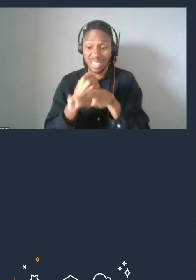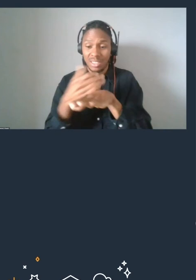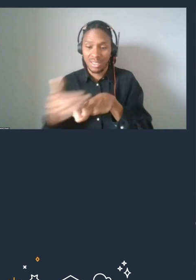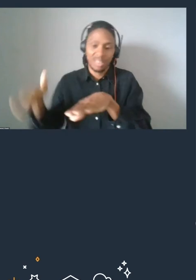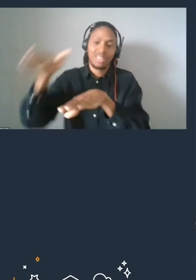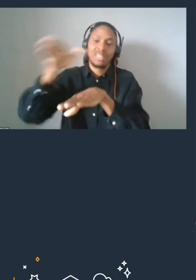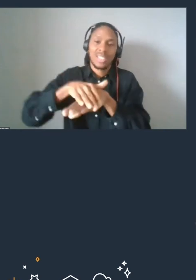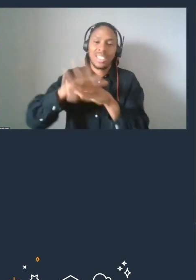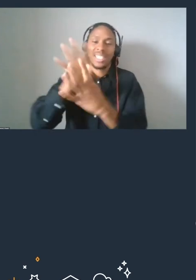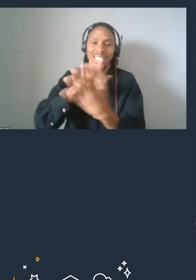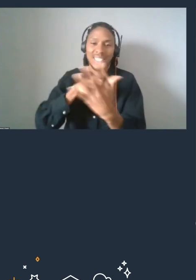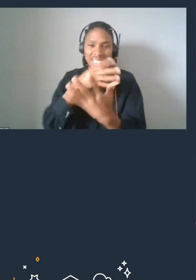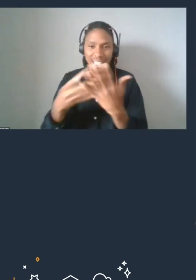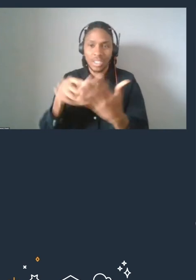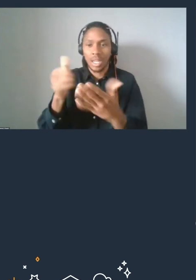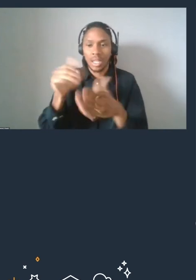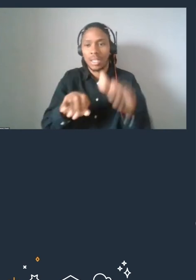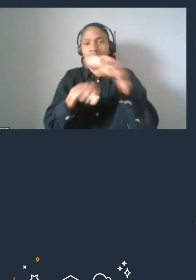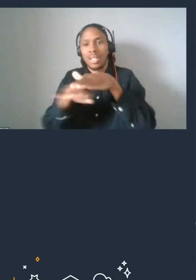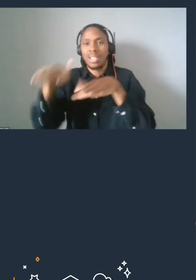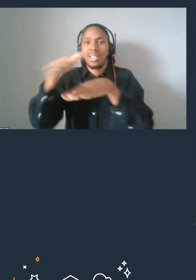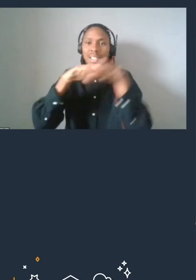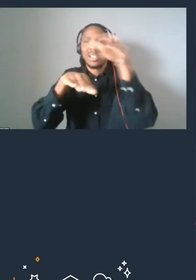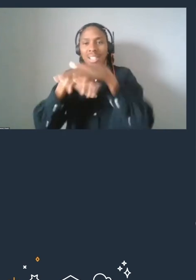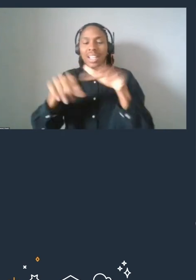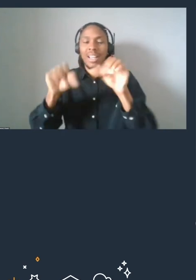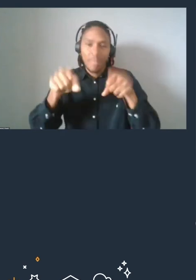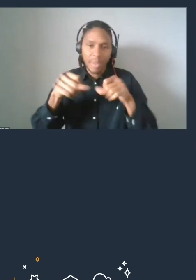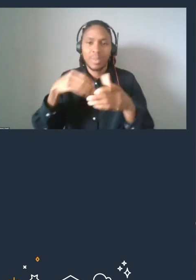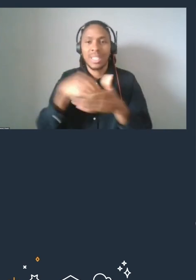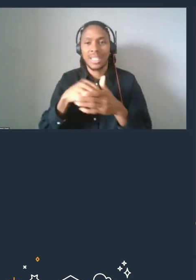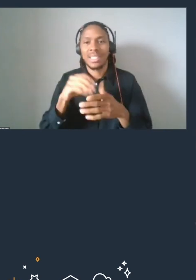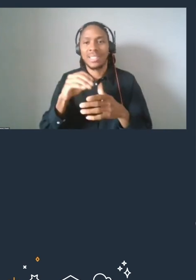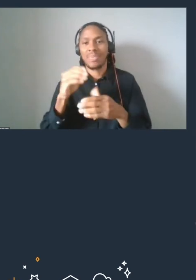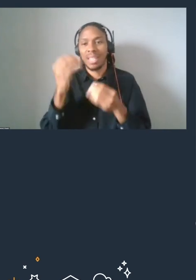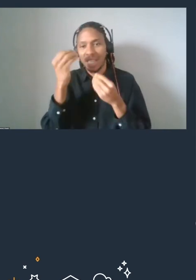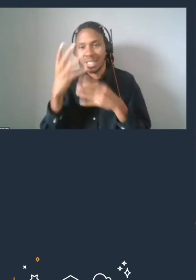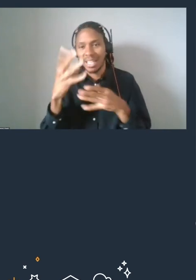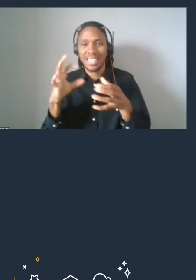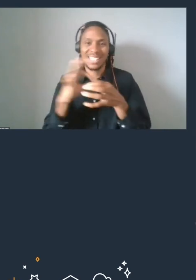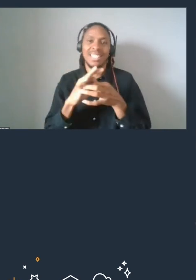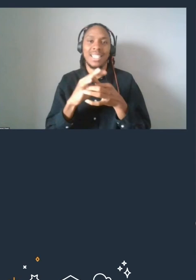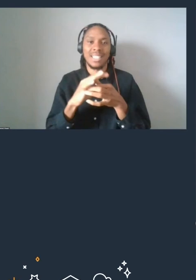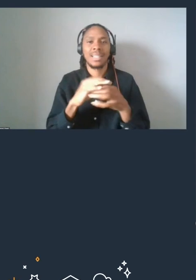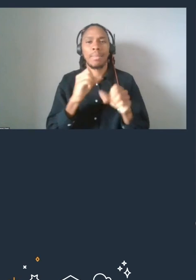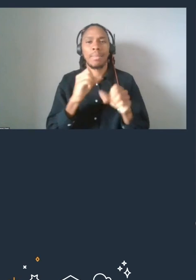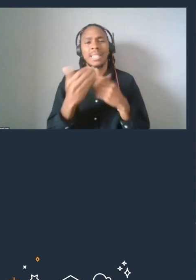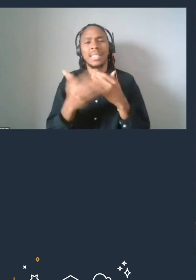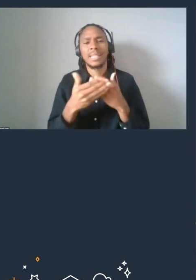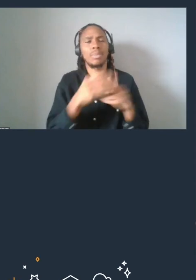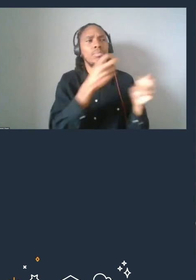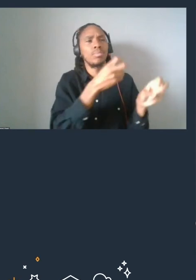and other capabilities built into DataSync that make it super easy for our customers to move data into the cloud, onto S3.